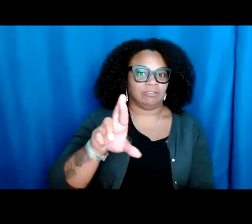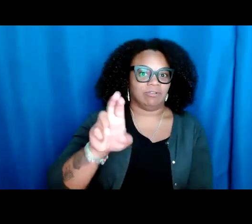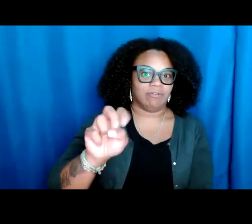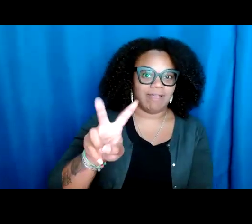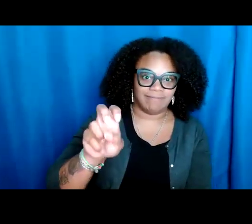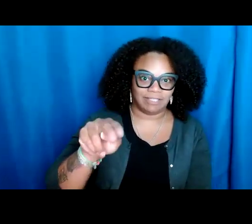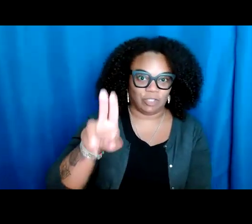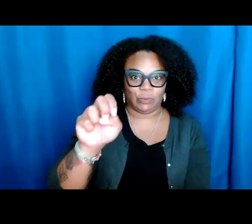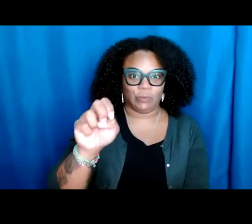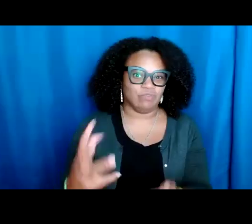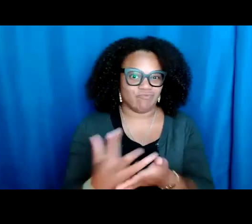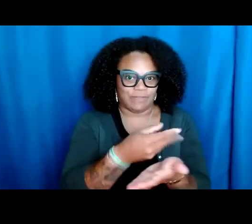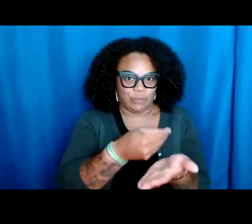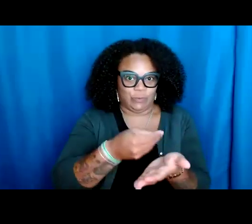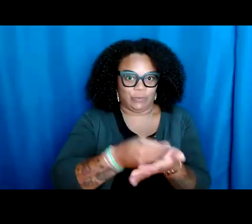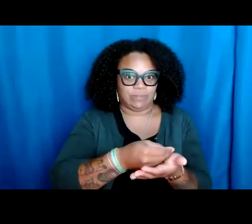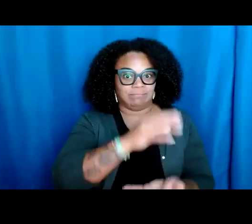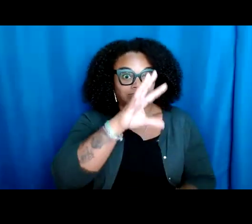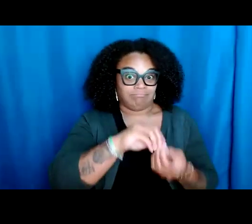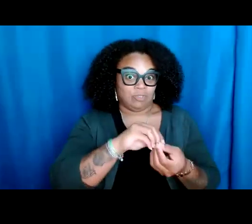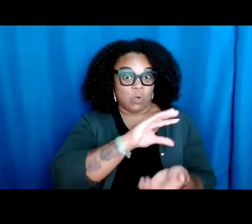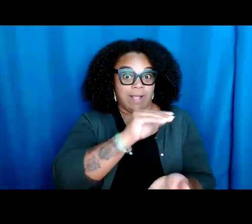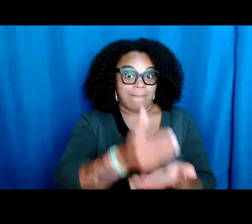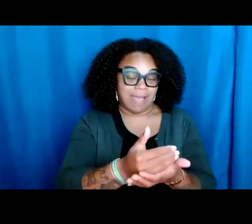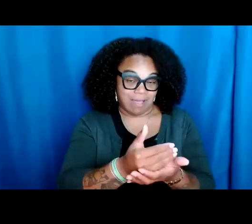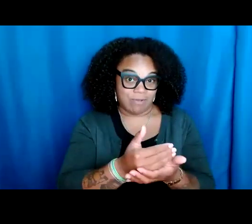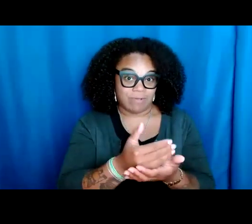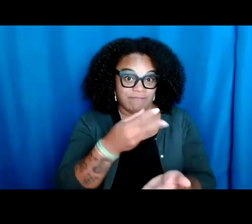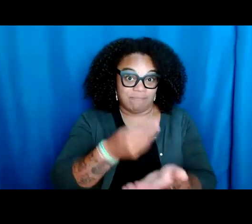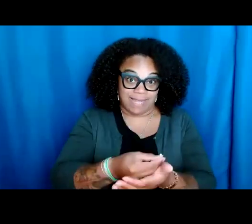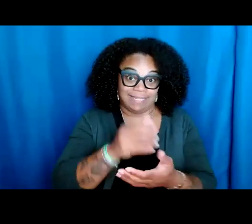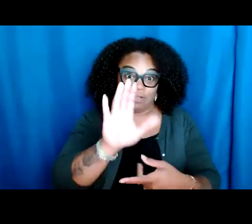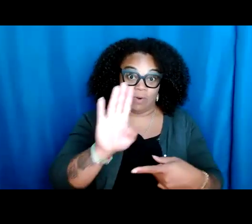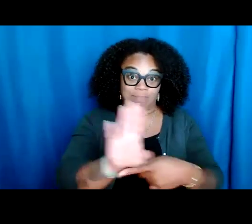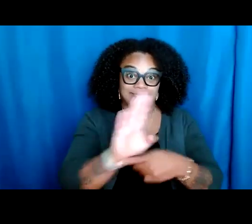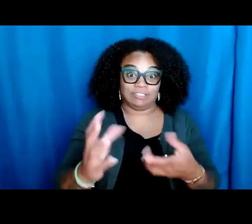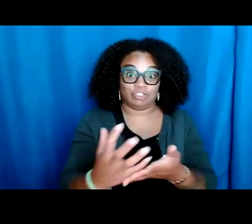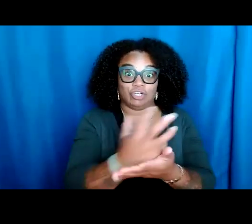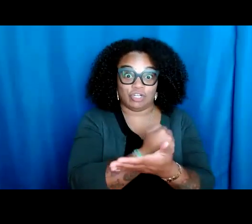So, revenue is the total amount that your business earns from selling goods